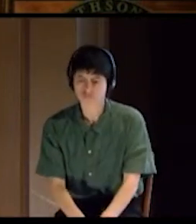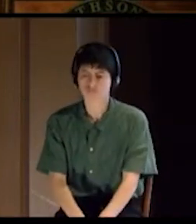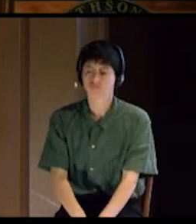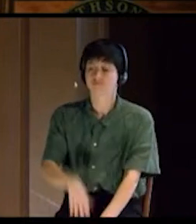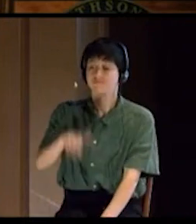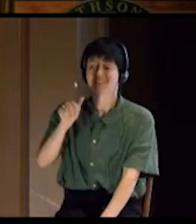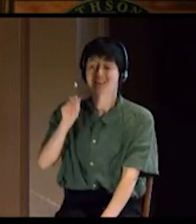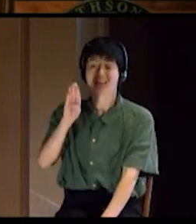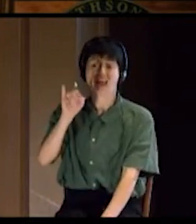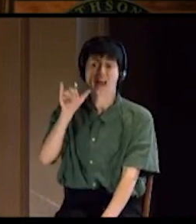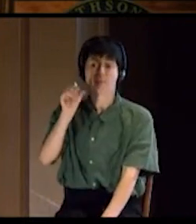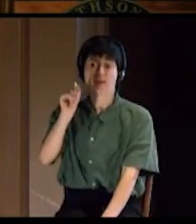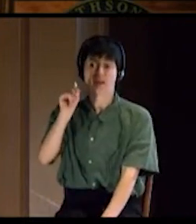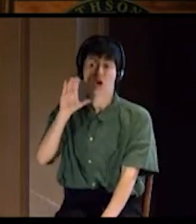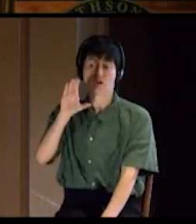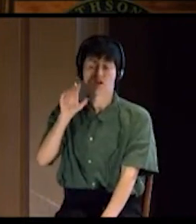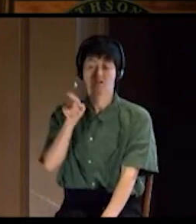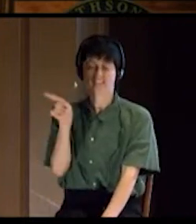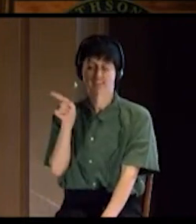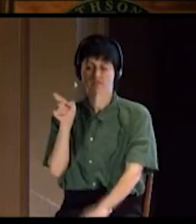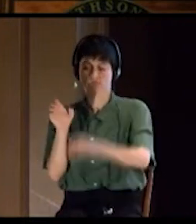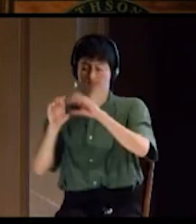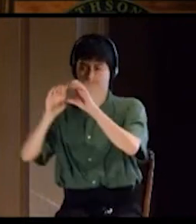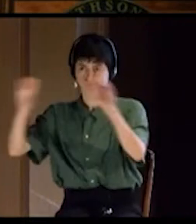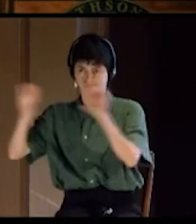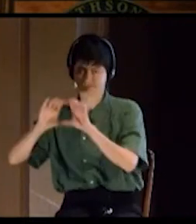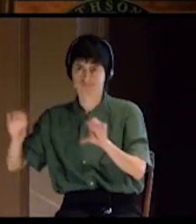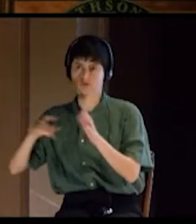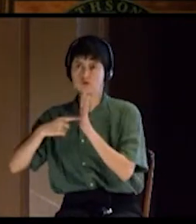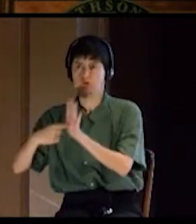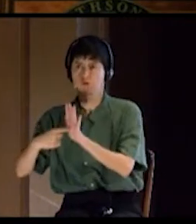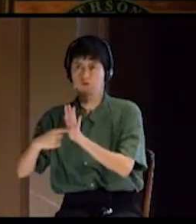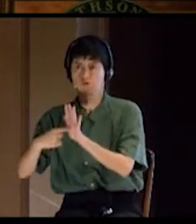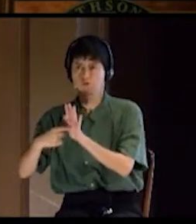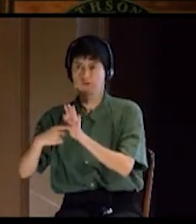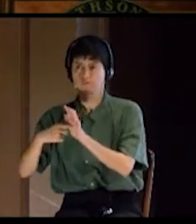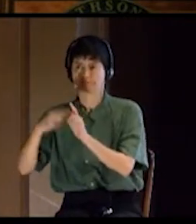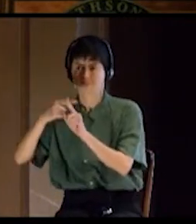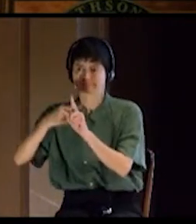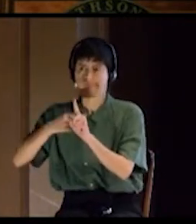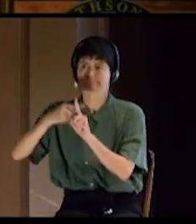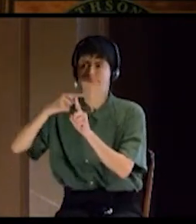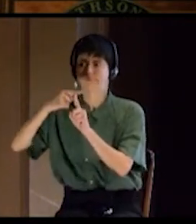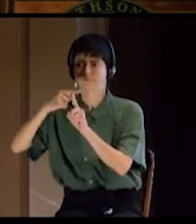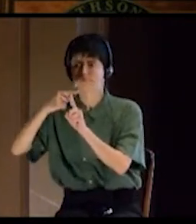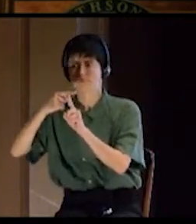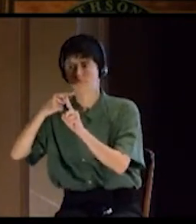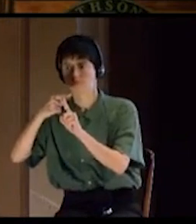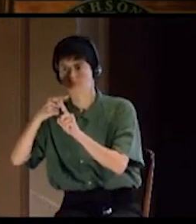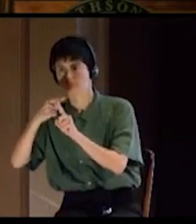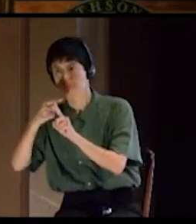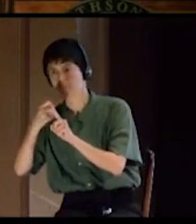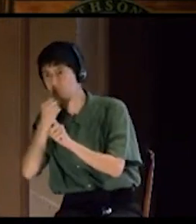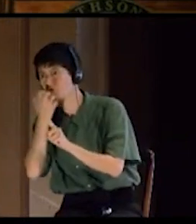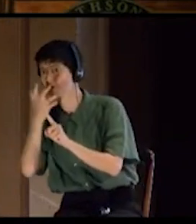and how warm our summers are. And in response to this, animals have three options.